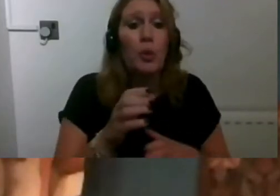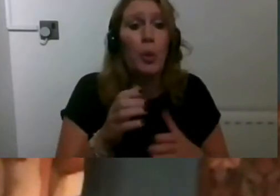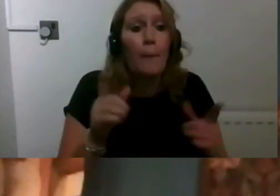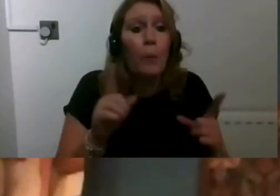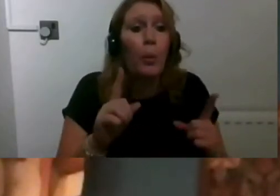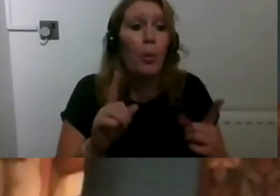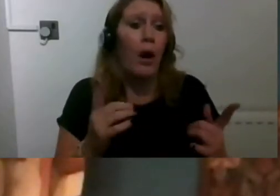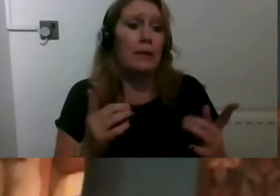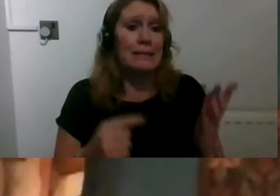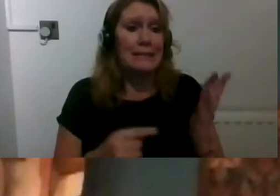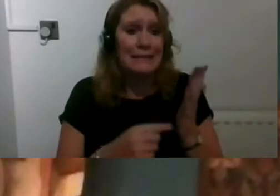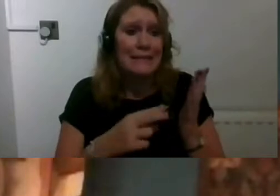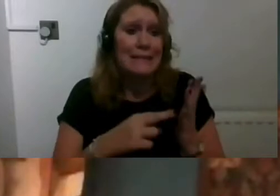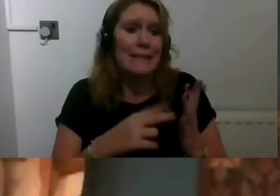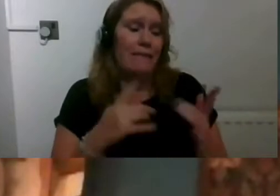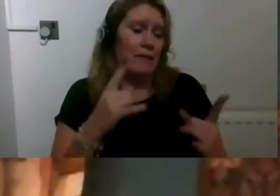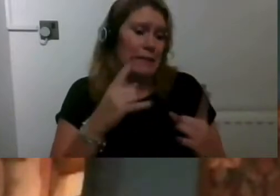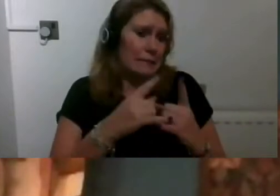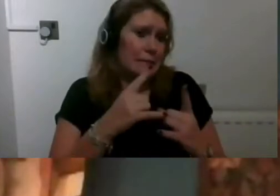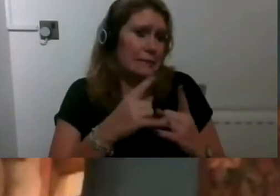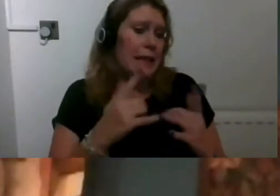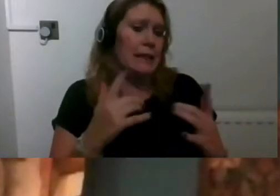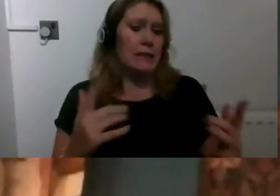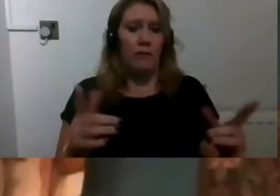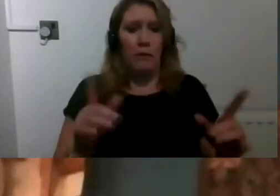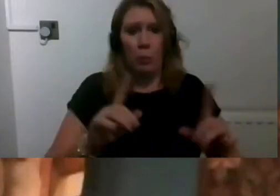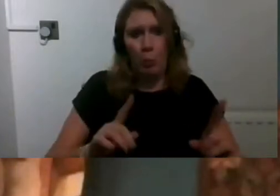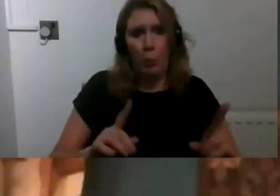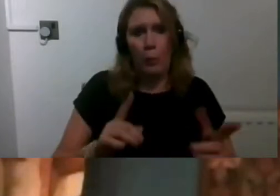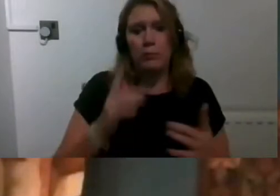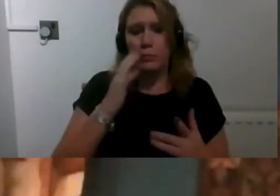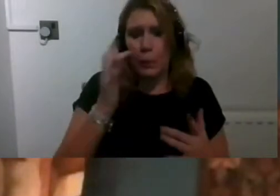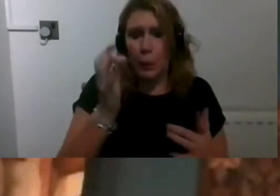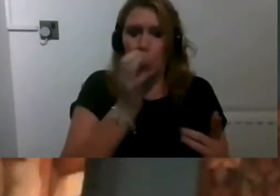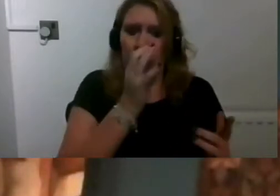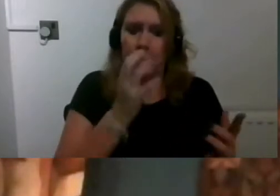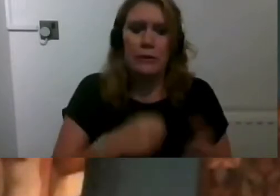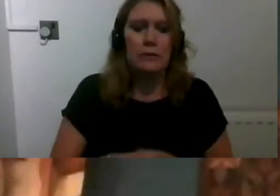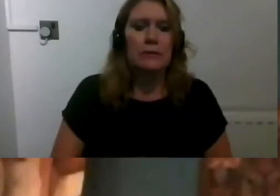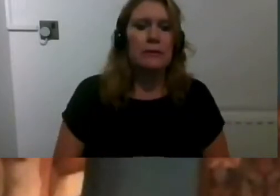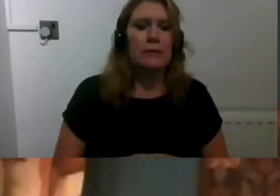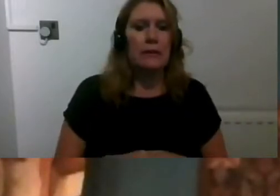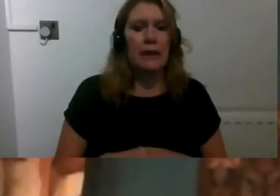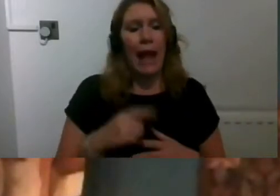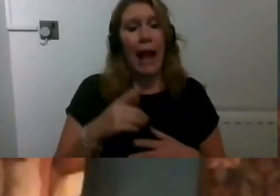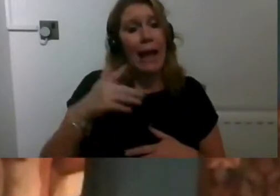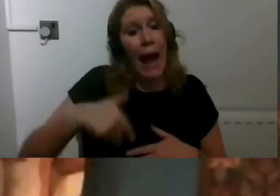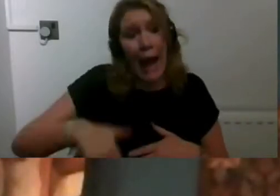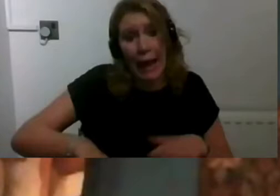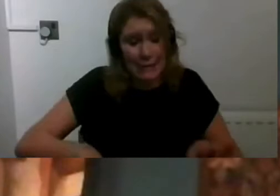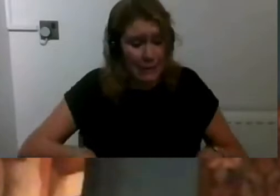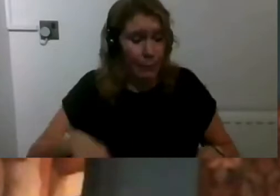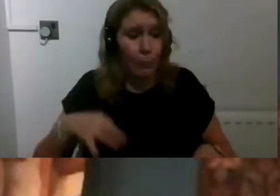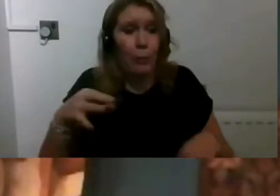lender who thought it slovenly. Hands in pockets in the freezing cold and